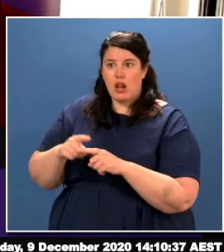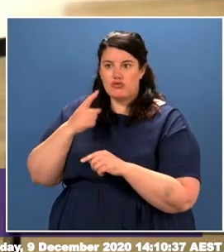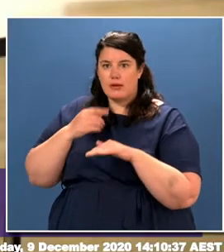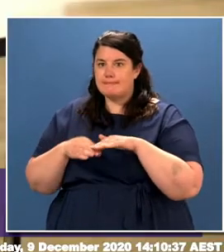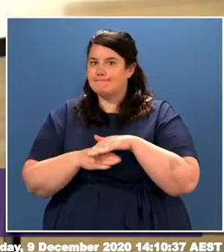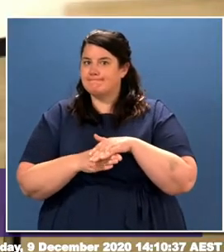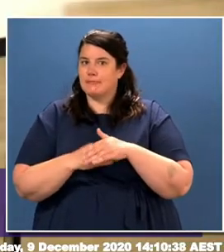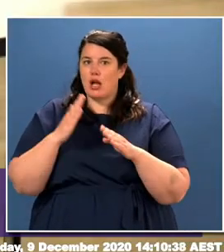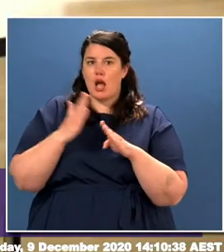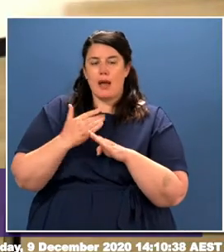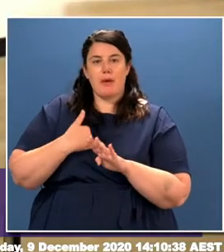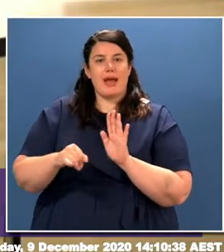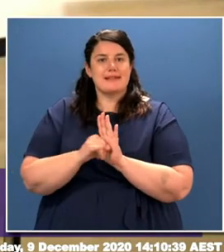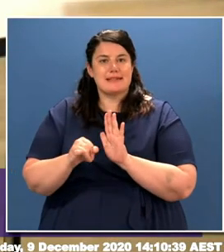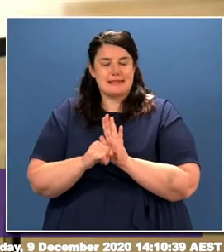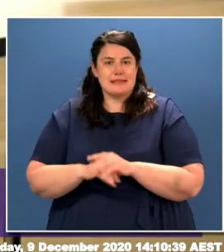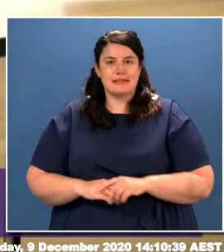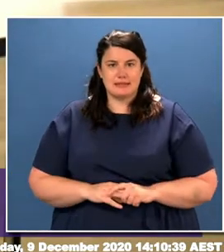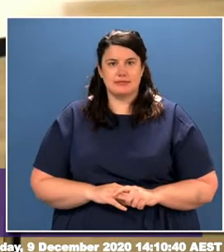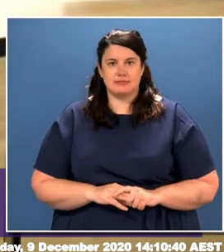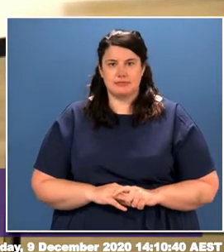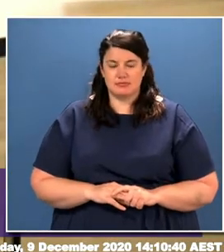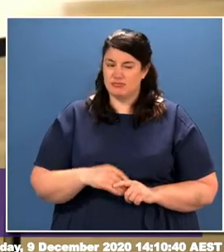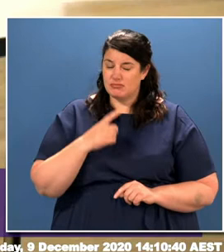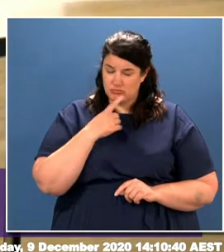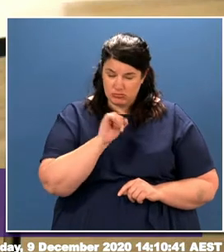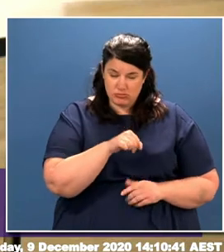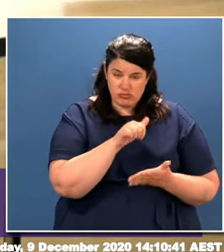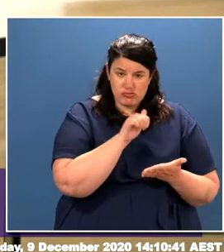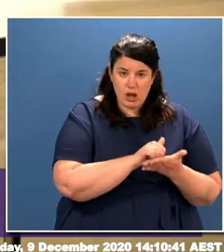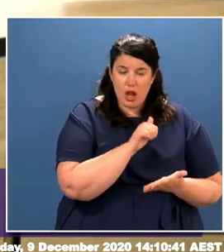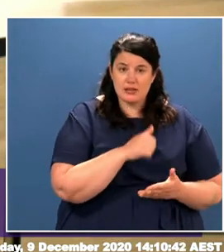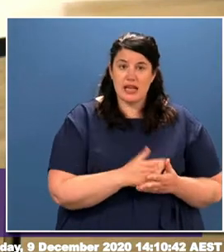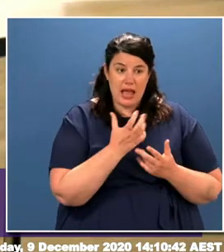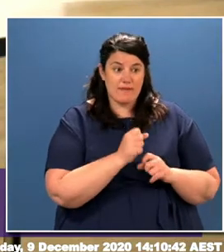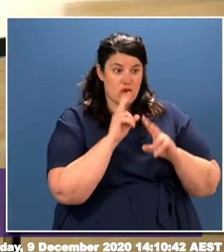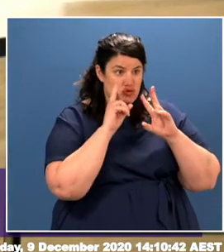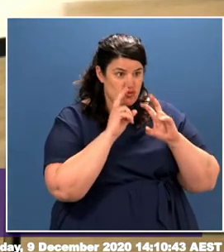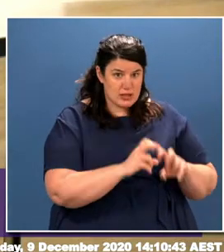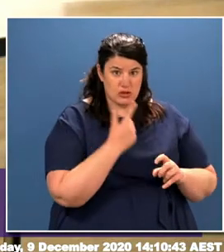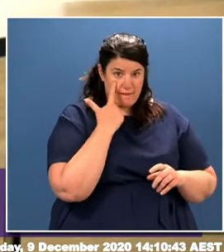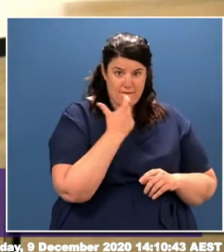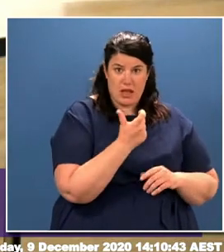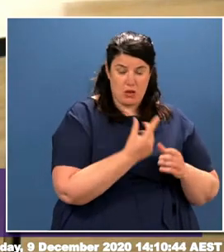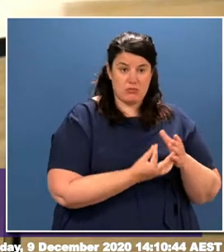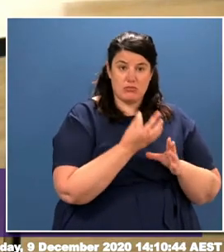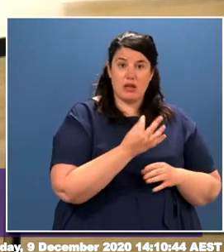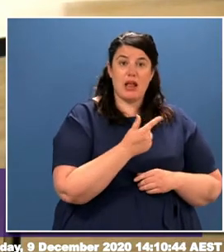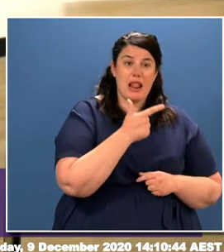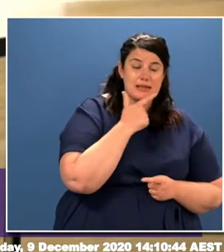Is that right? Absolutely. And I think there is research evidence that shows that for lesbian, gay and